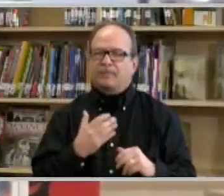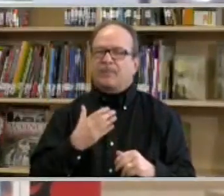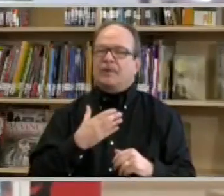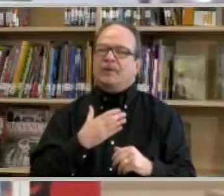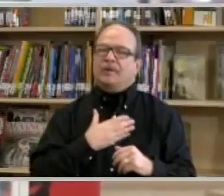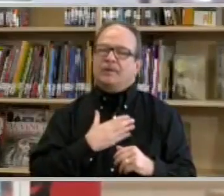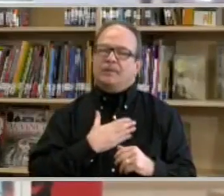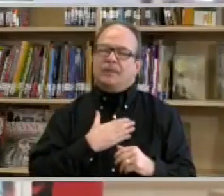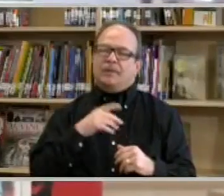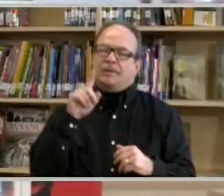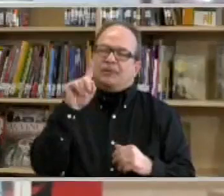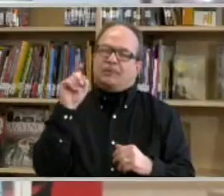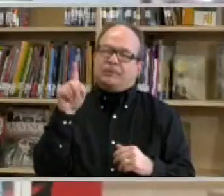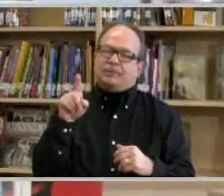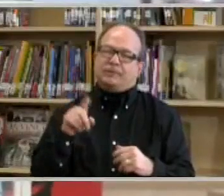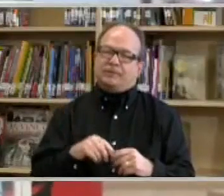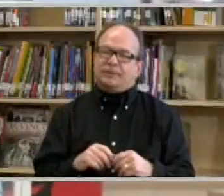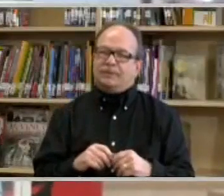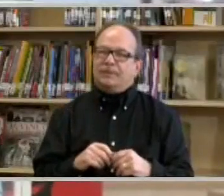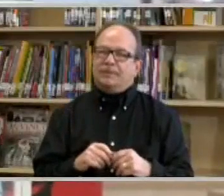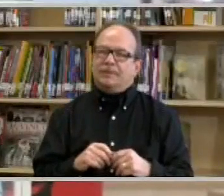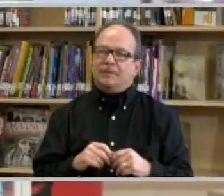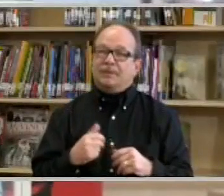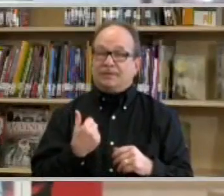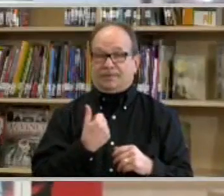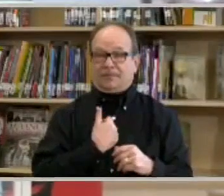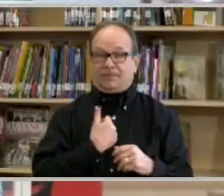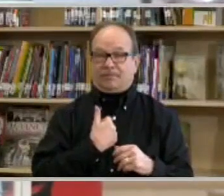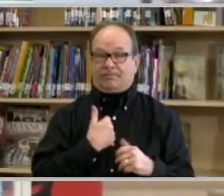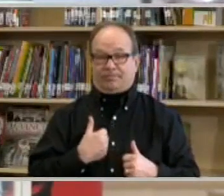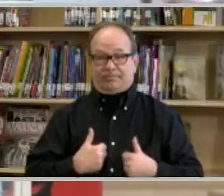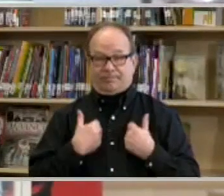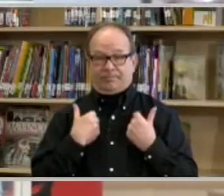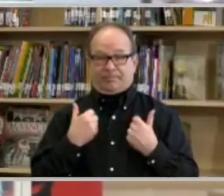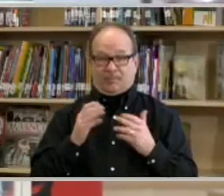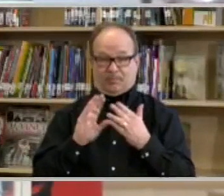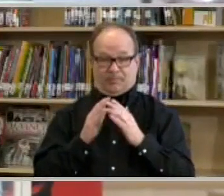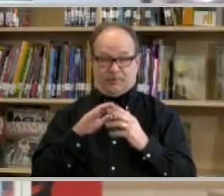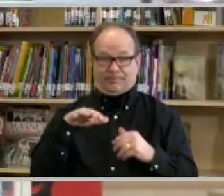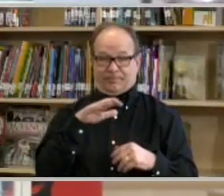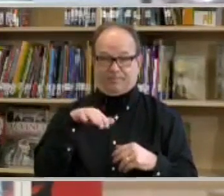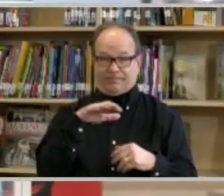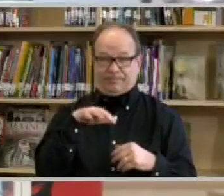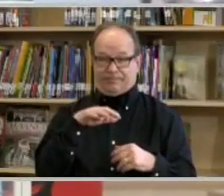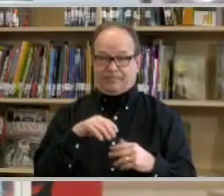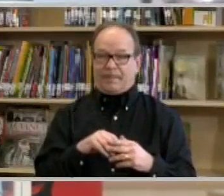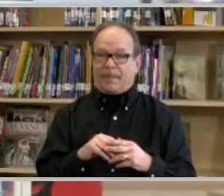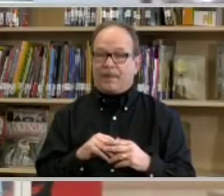FANTASTIC, WHAT'S YOUR